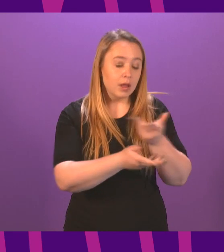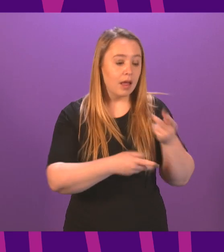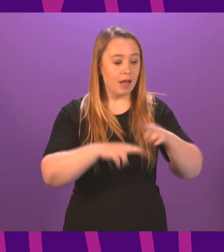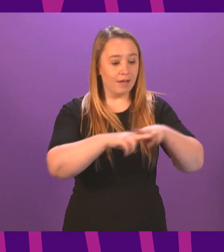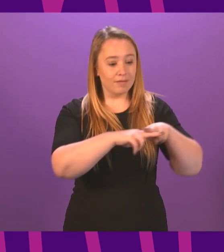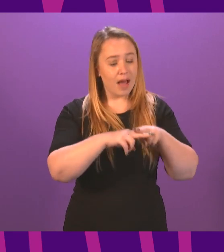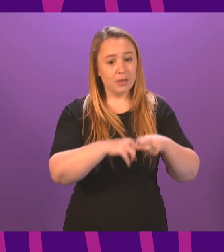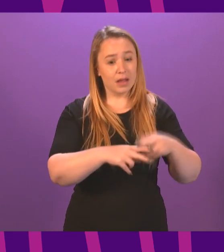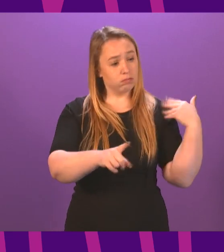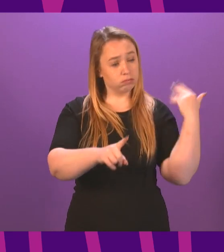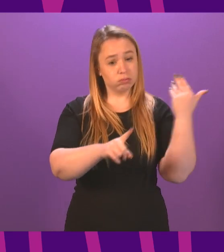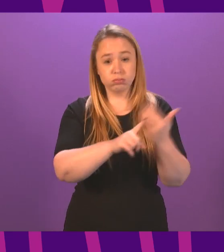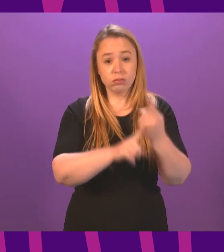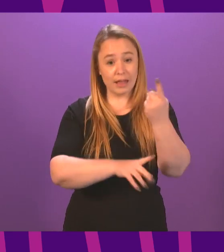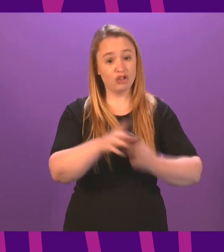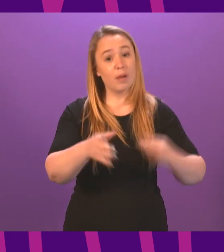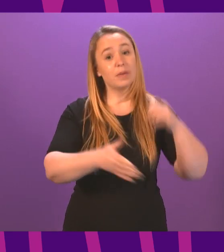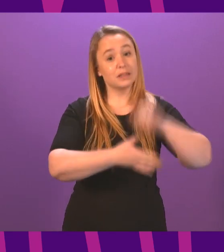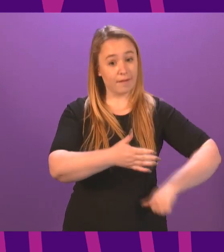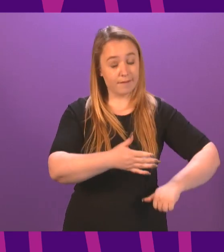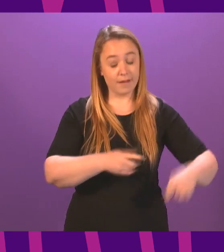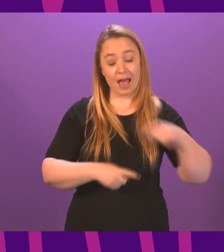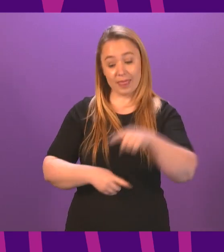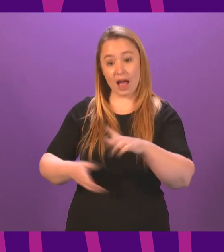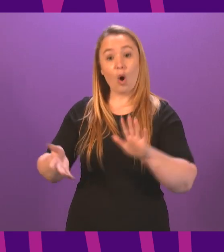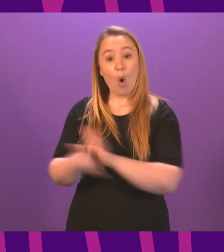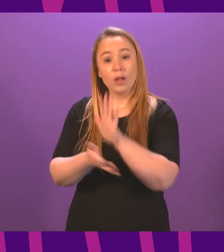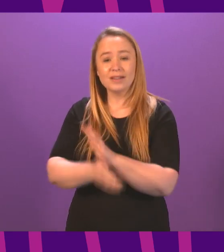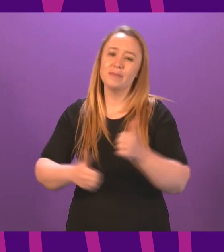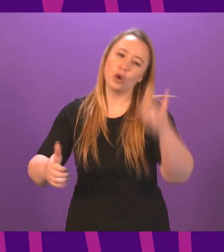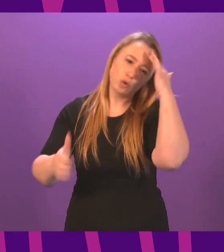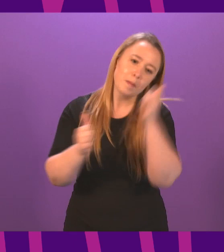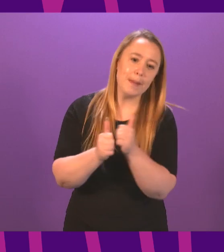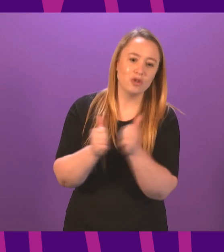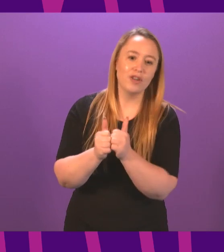the holiday would be a nice memory for them. She said that it is a precious time with the